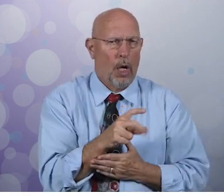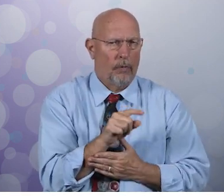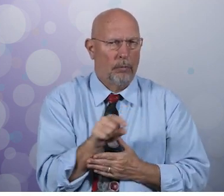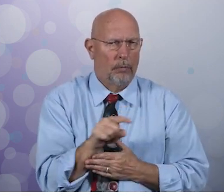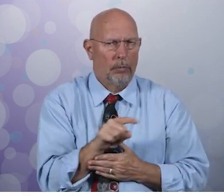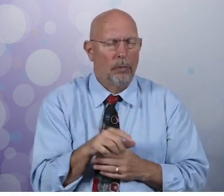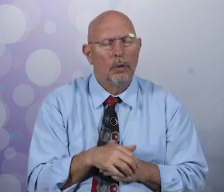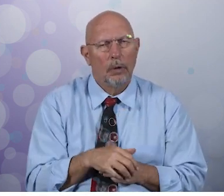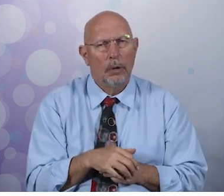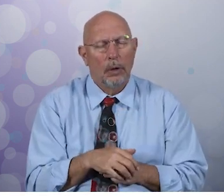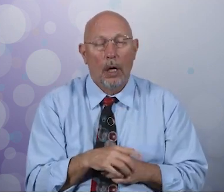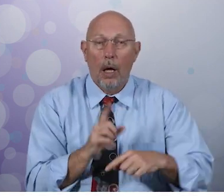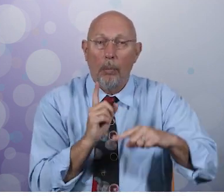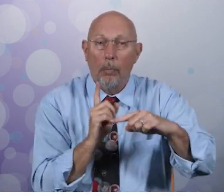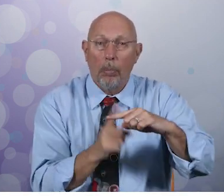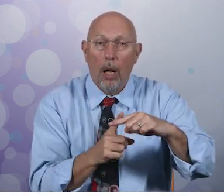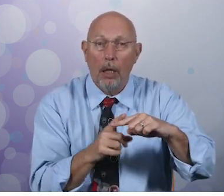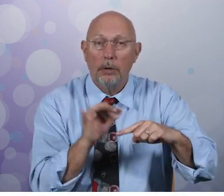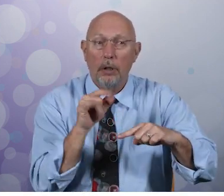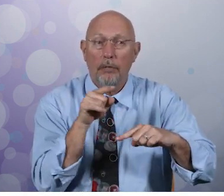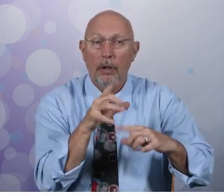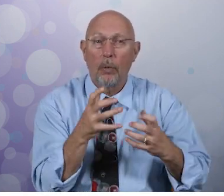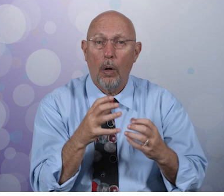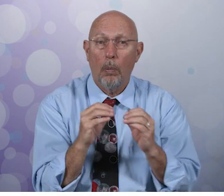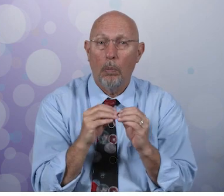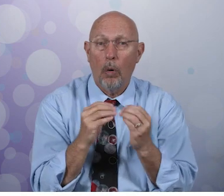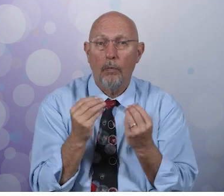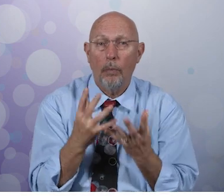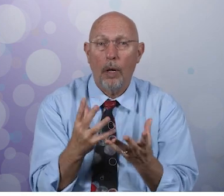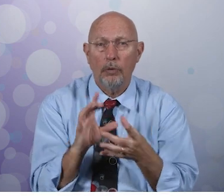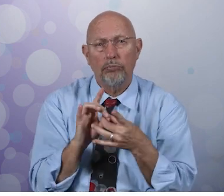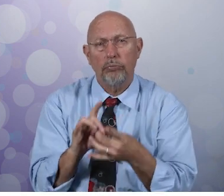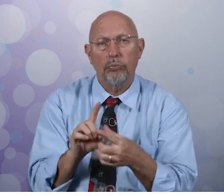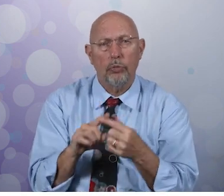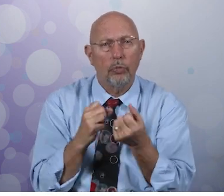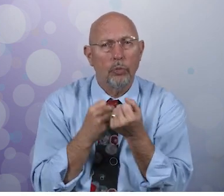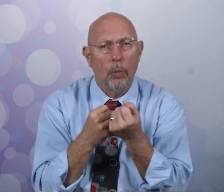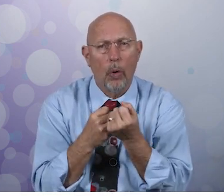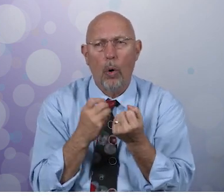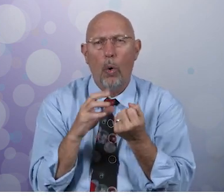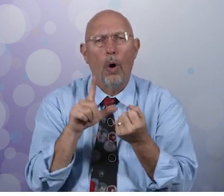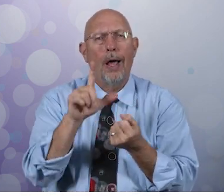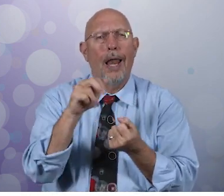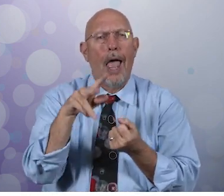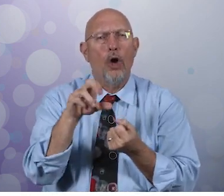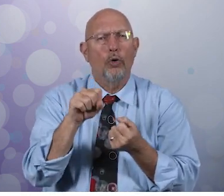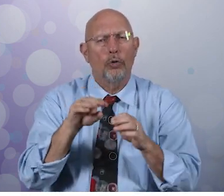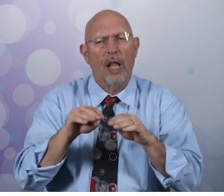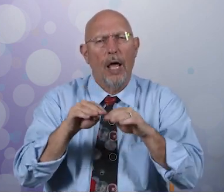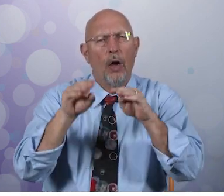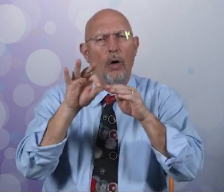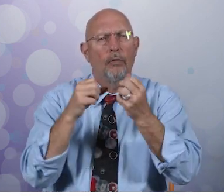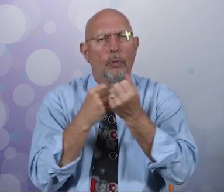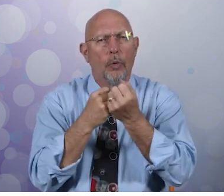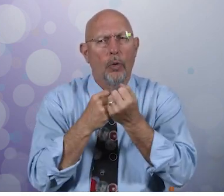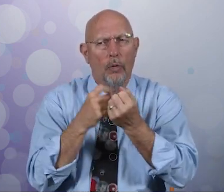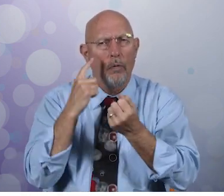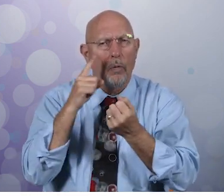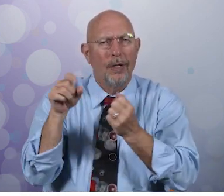And in addition, if people need more information about the supports or layers of supports for taking state assessments, the team